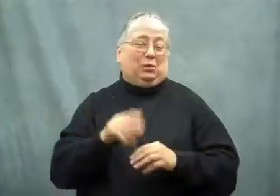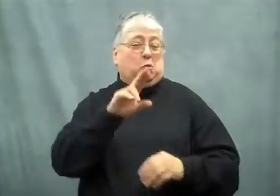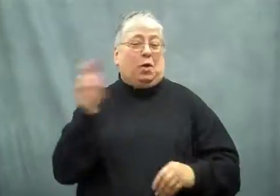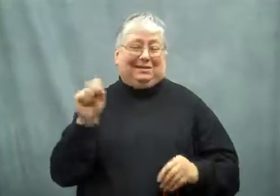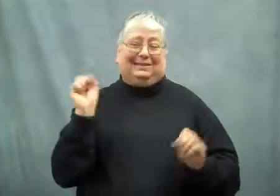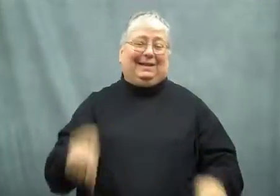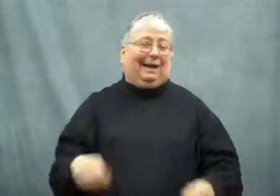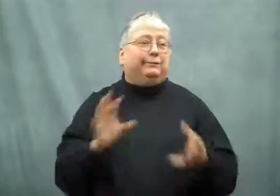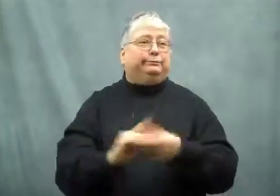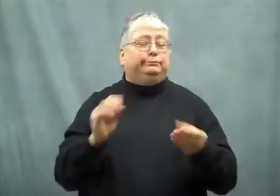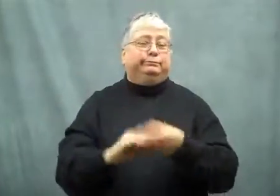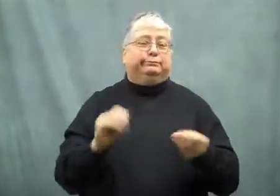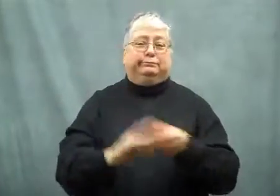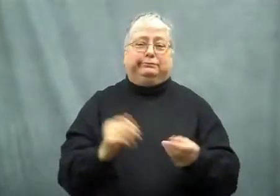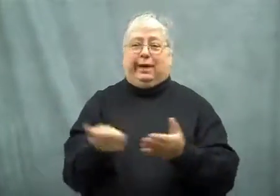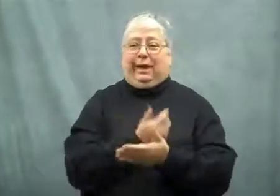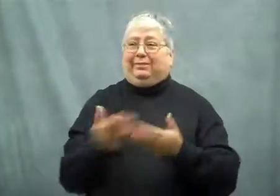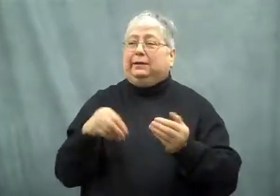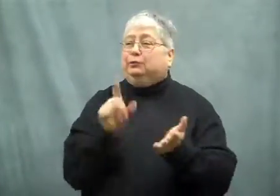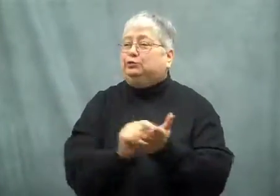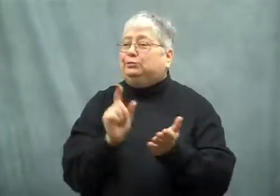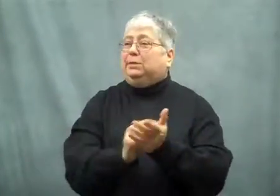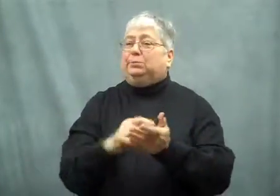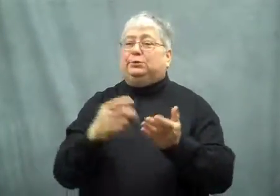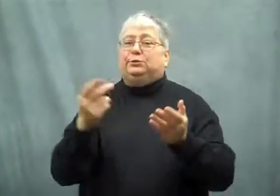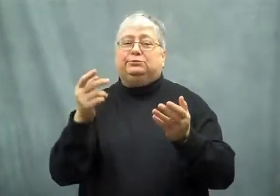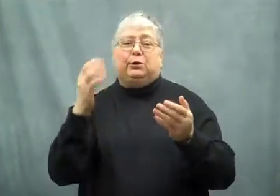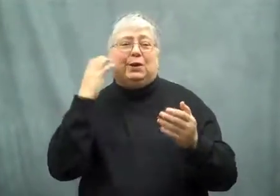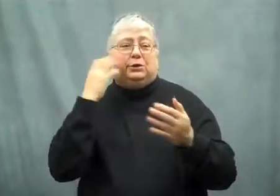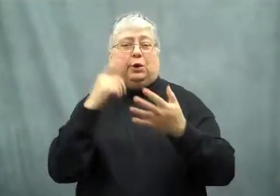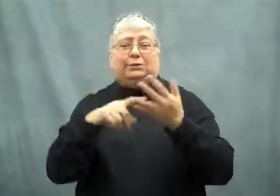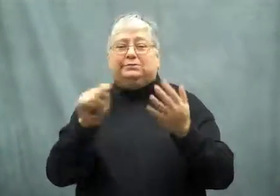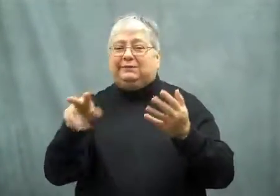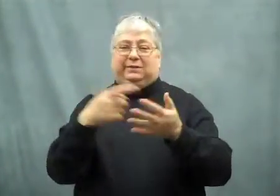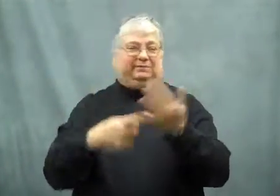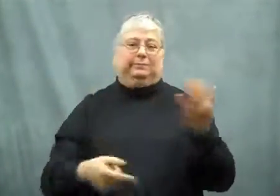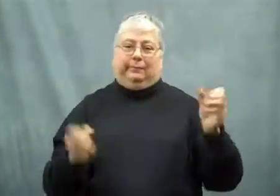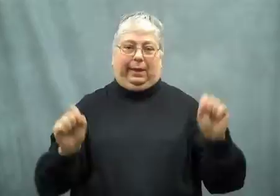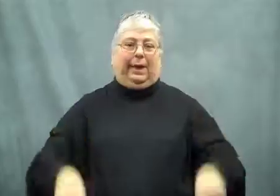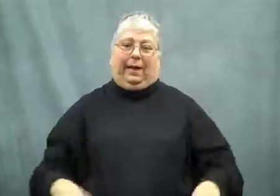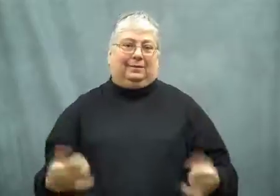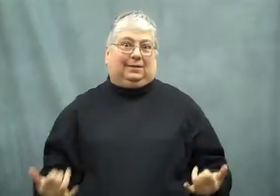Here in the U.S. people are free to express themselves in newspapers,